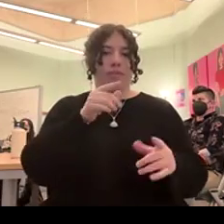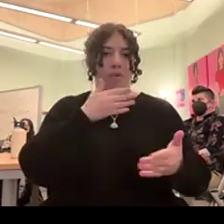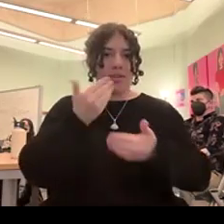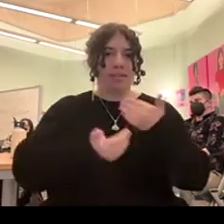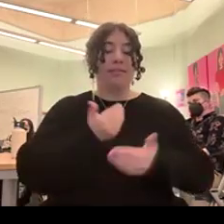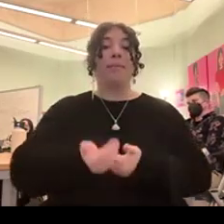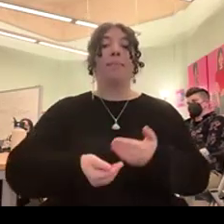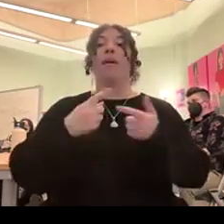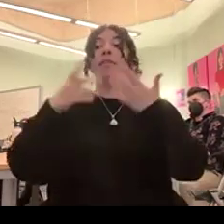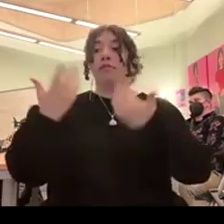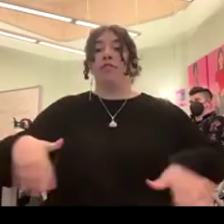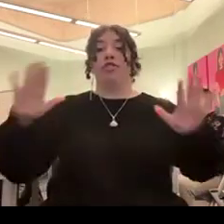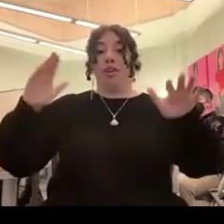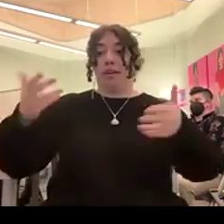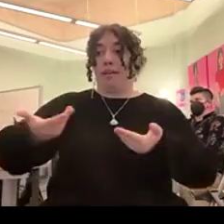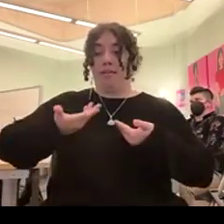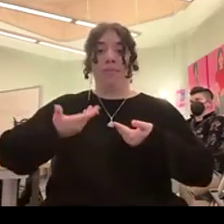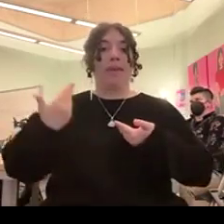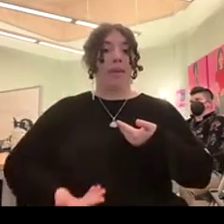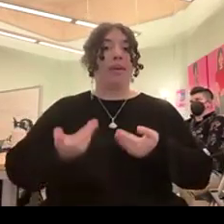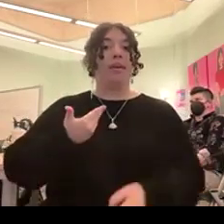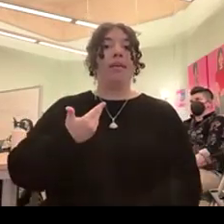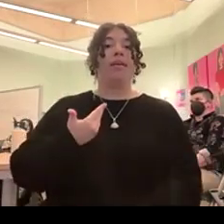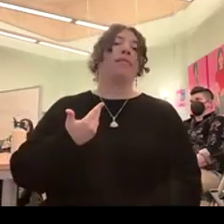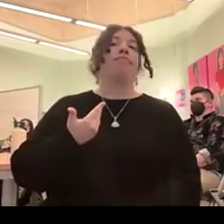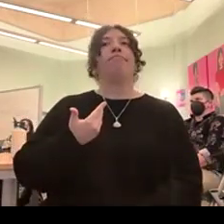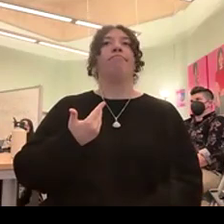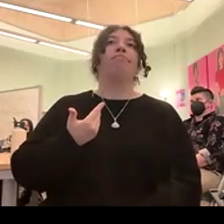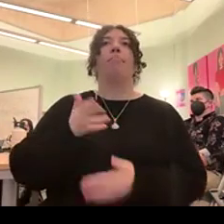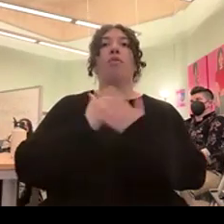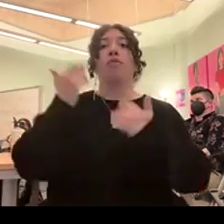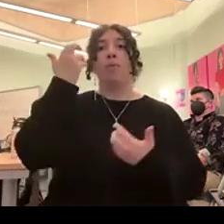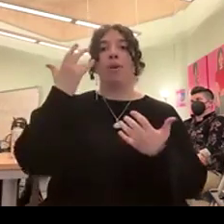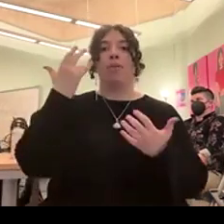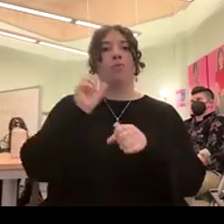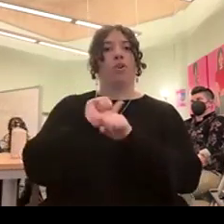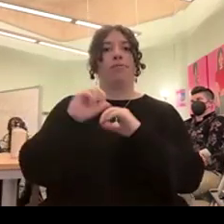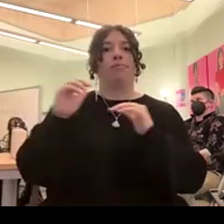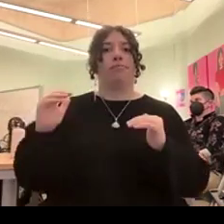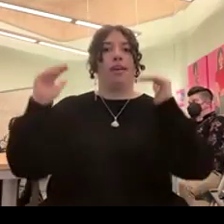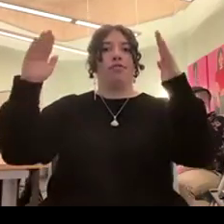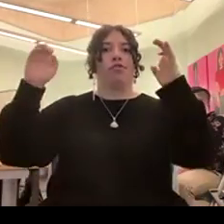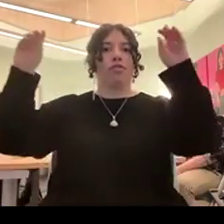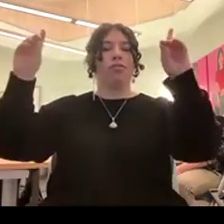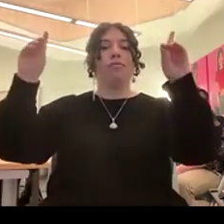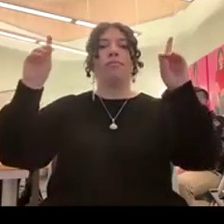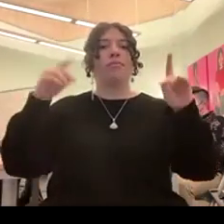I didn't disclose it. And then once I was hired, part of the reason I wanted to work in higher